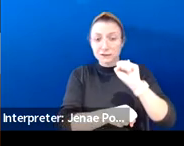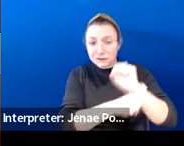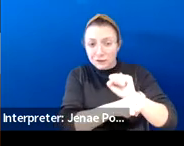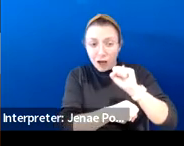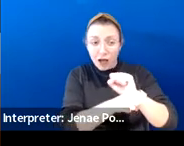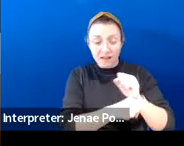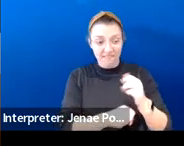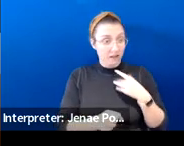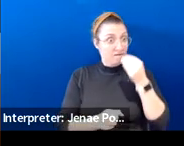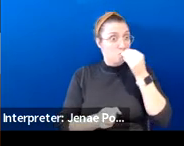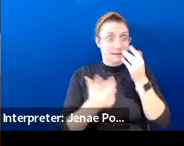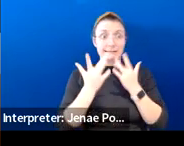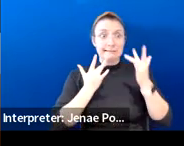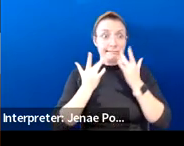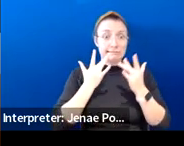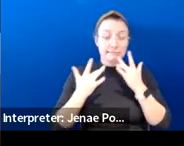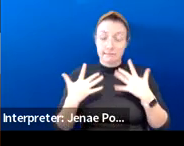health and wellness, and academic success.